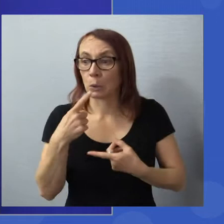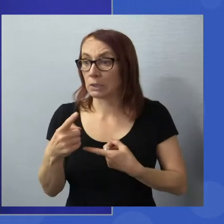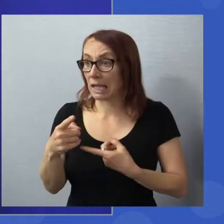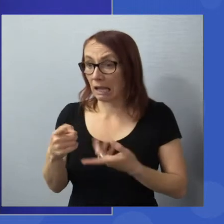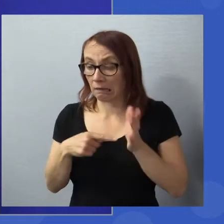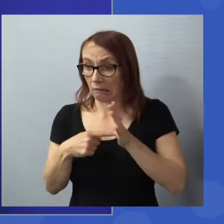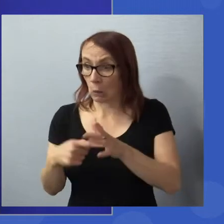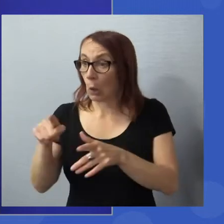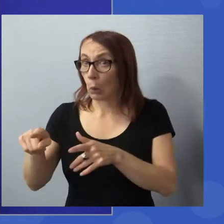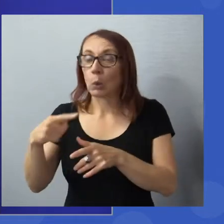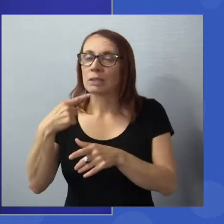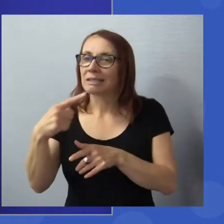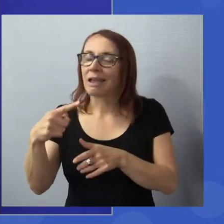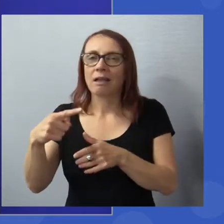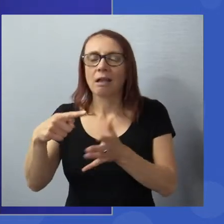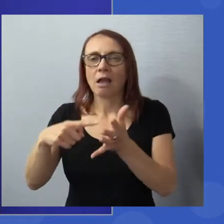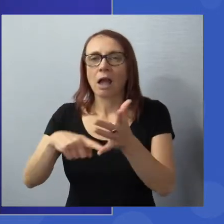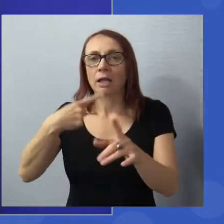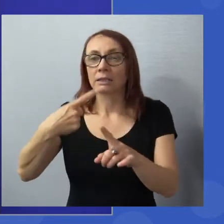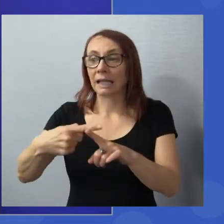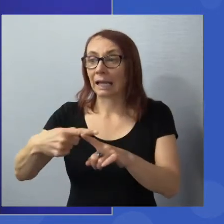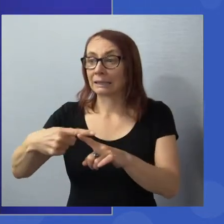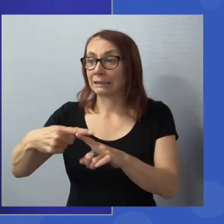what it's gonna be mercy in earlier on that actually you don't see the visual